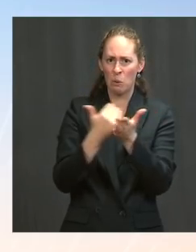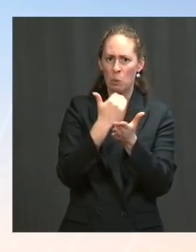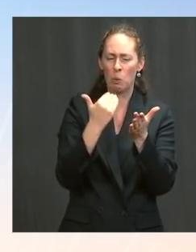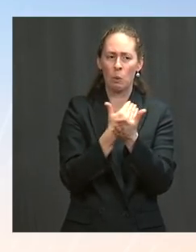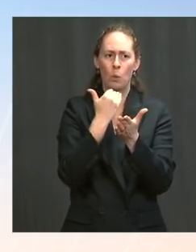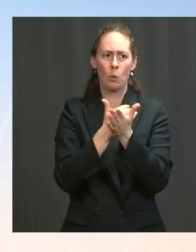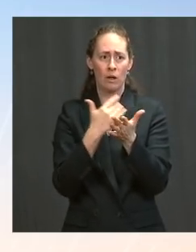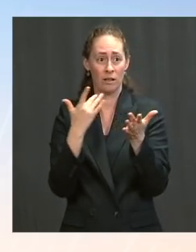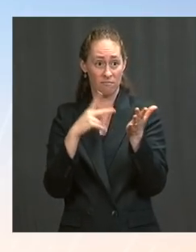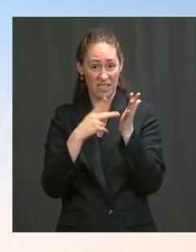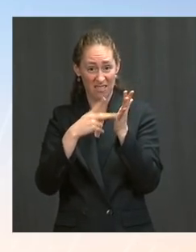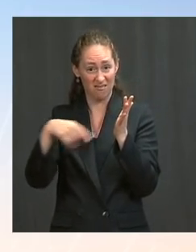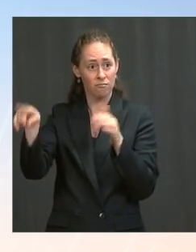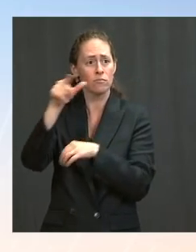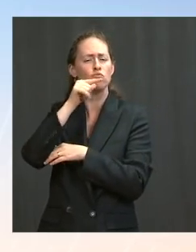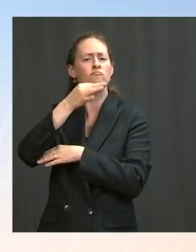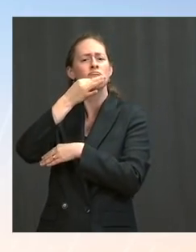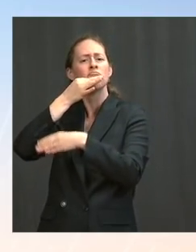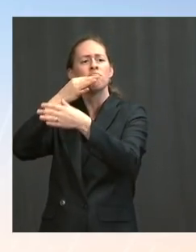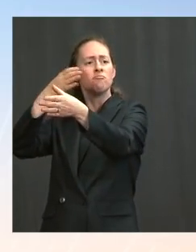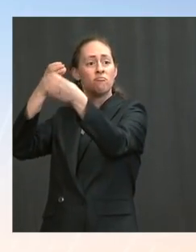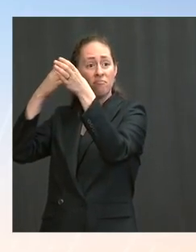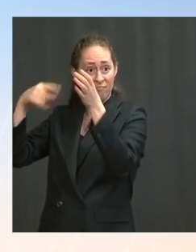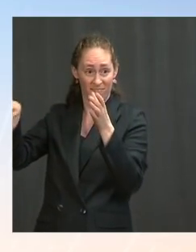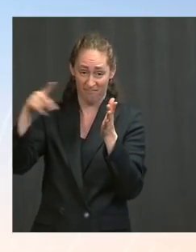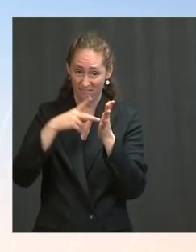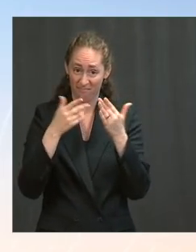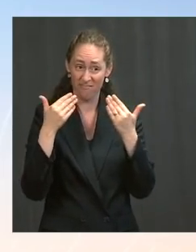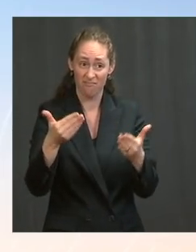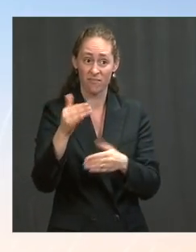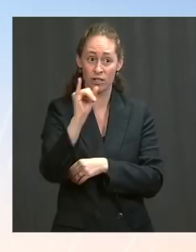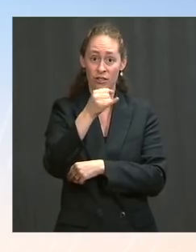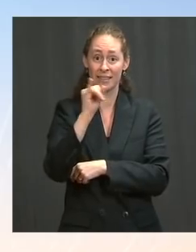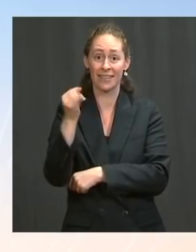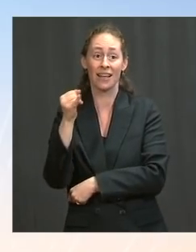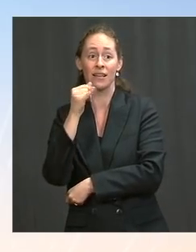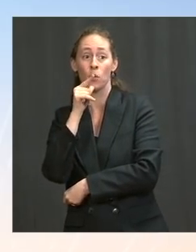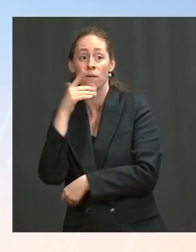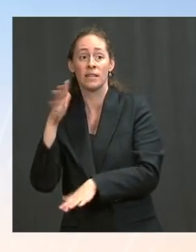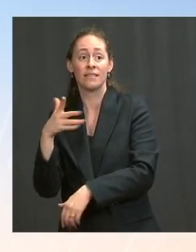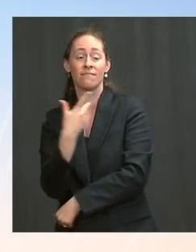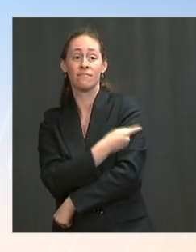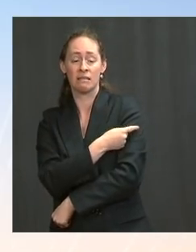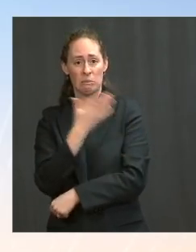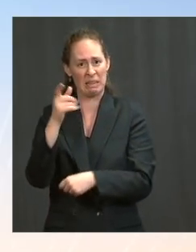that those who got the J&J vaccine might actually need a booster shot -- some of these experts have actually gotten